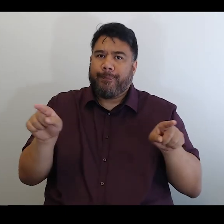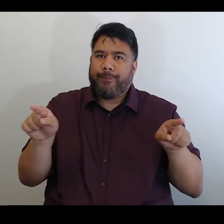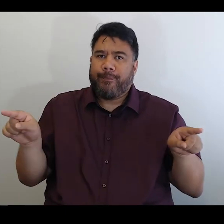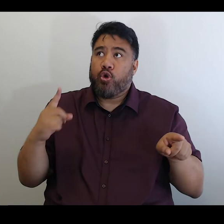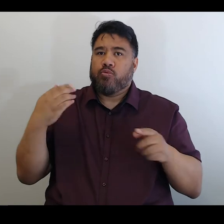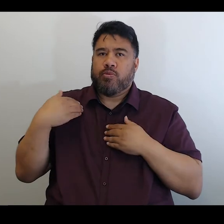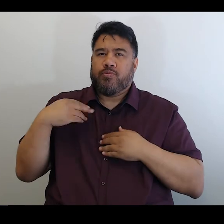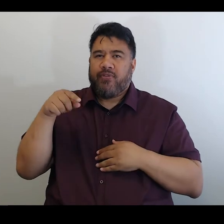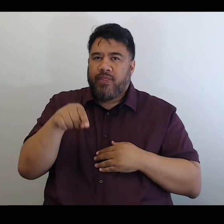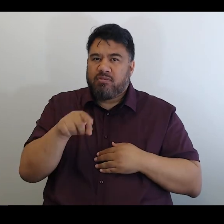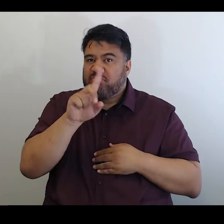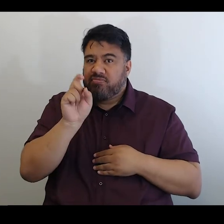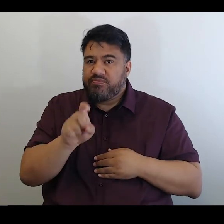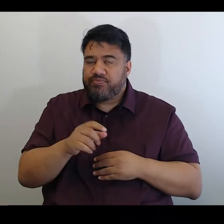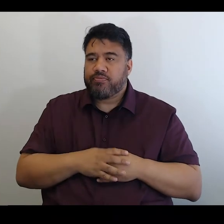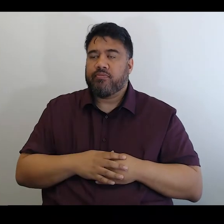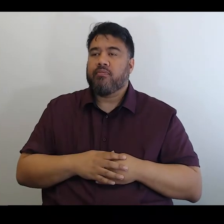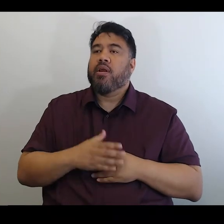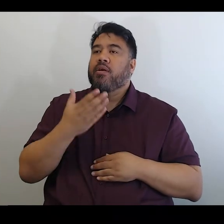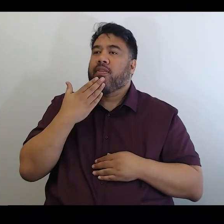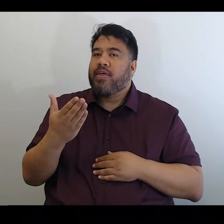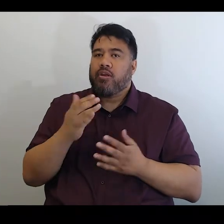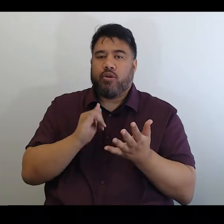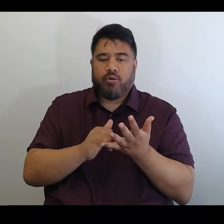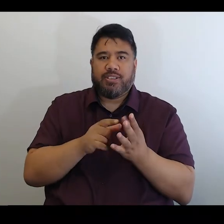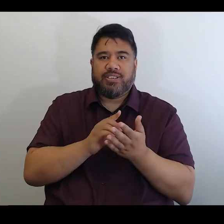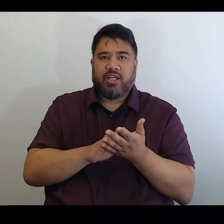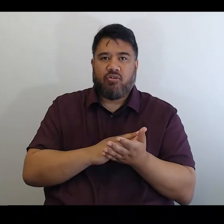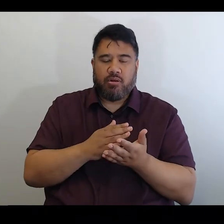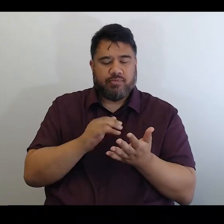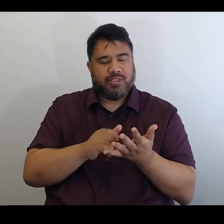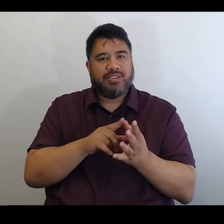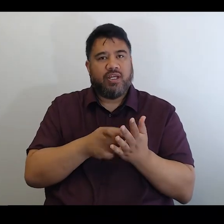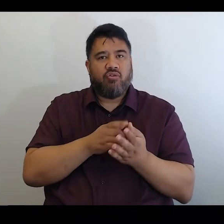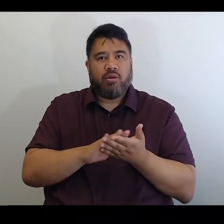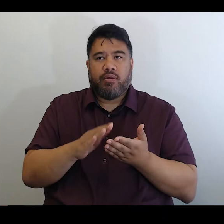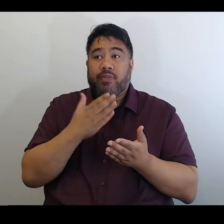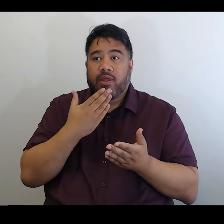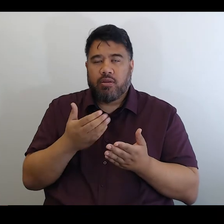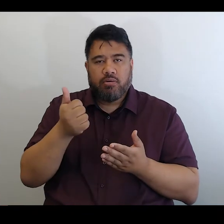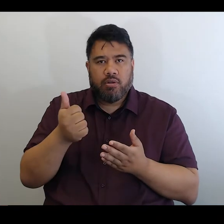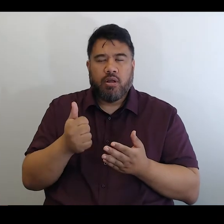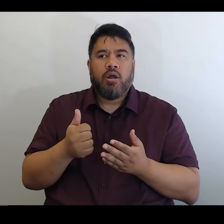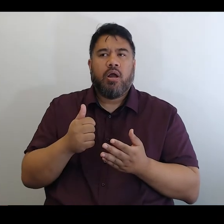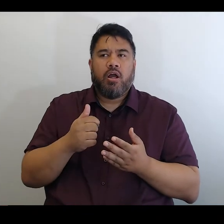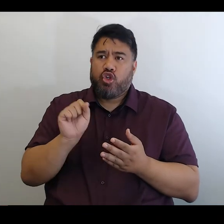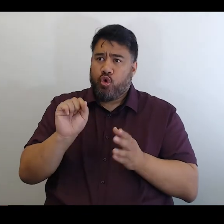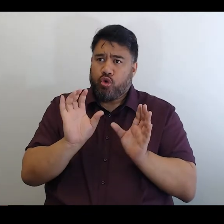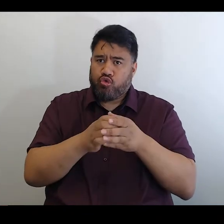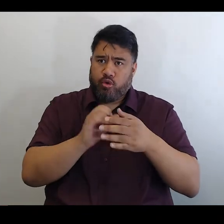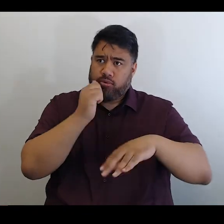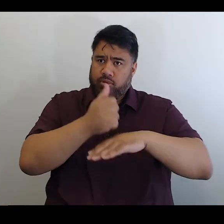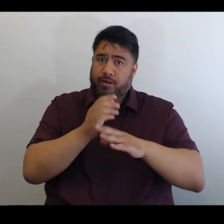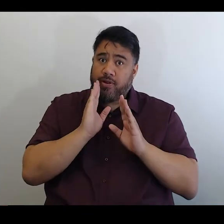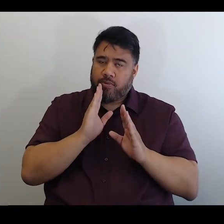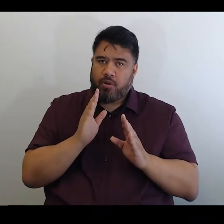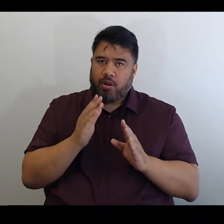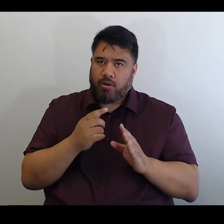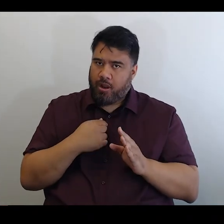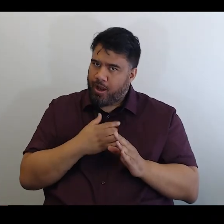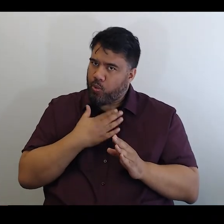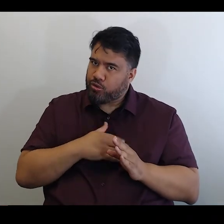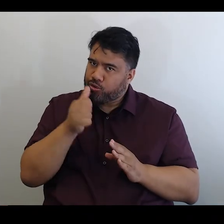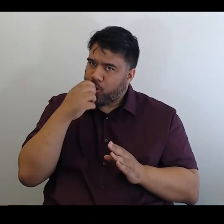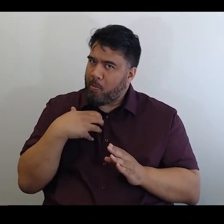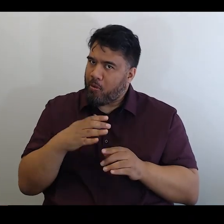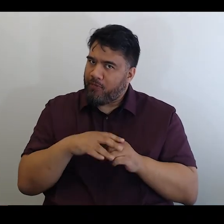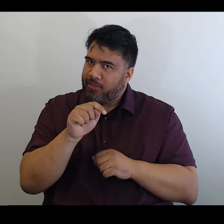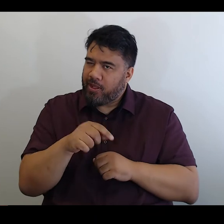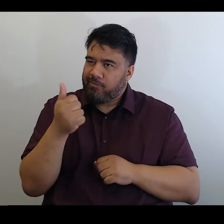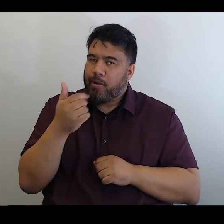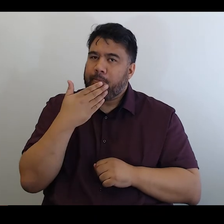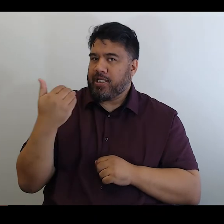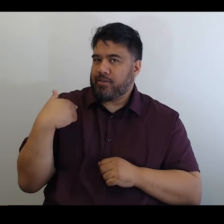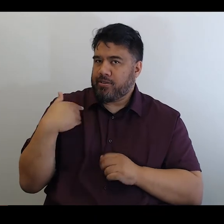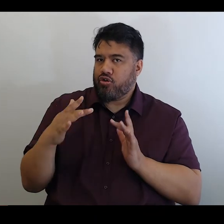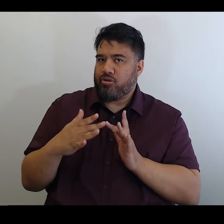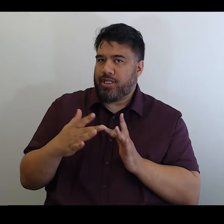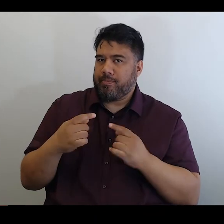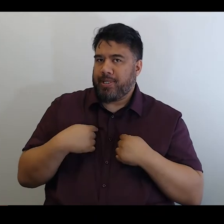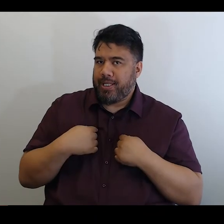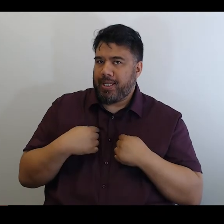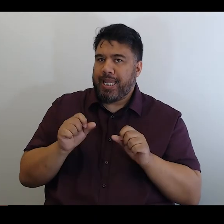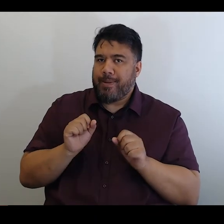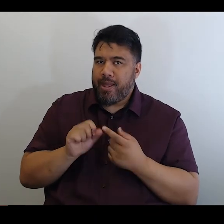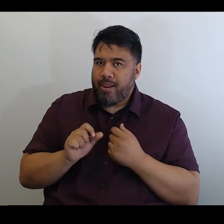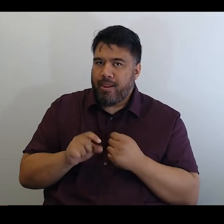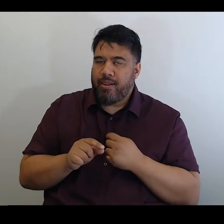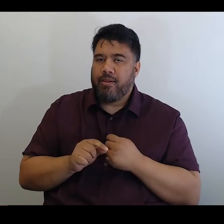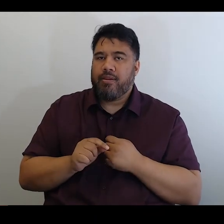Kia ora Sarah, thank you for that question. A few points, one, I'd love to learn more about your group. So it will be great to get an email from you with a way to make connection.